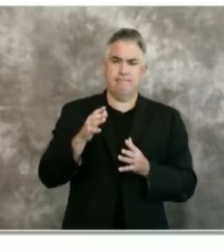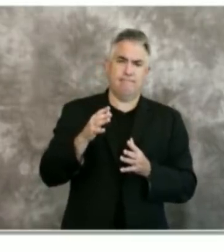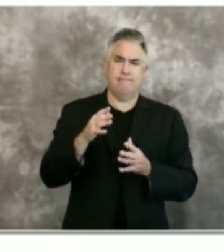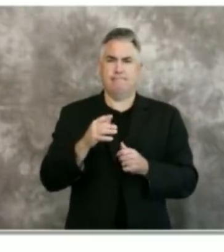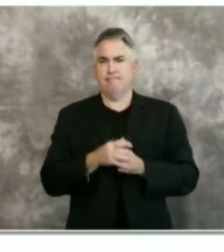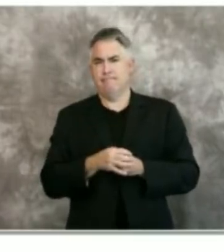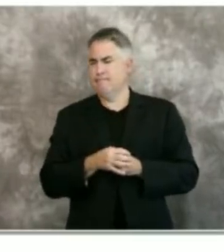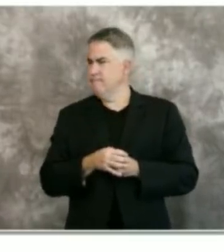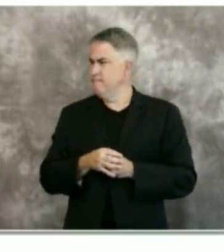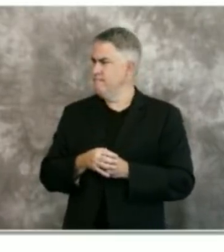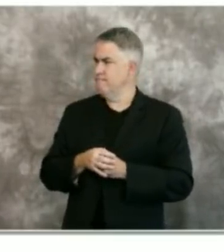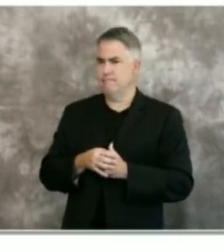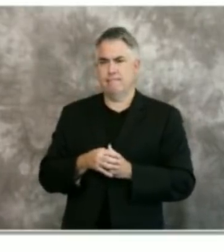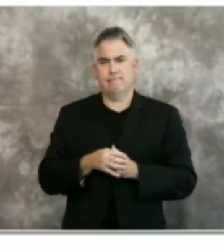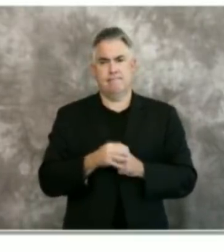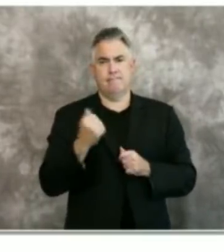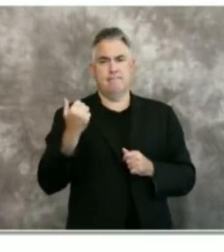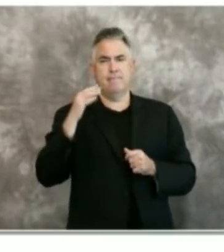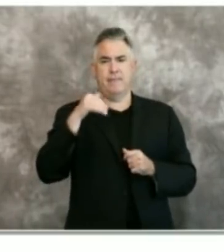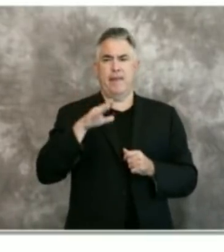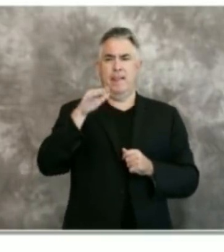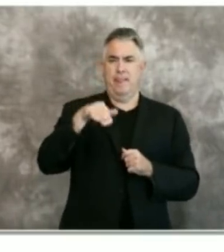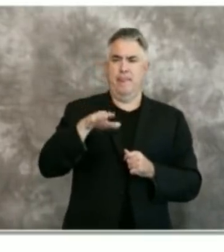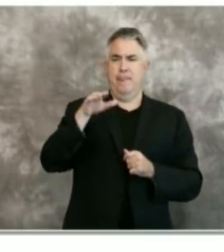SLIDE. SO THIS HOSPITALIZATIONS AND YOU CAN